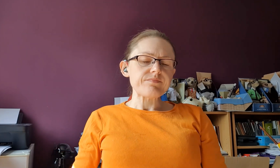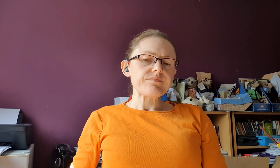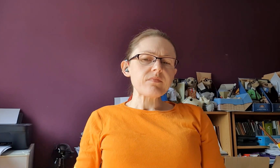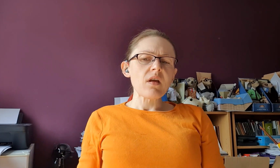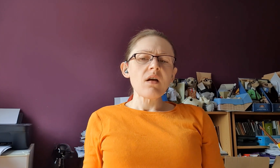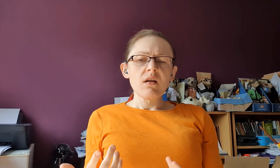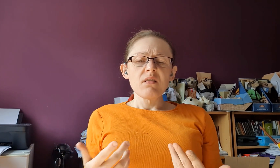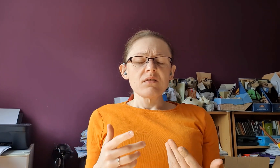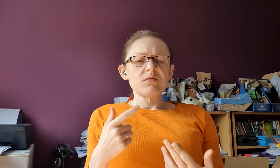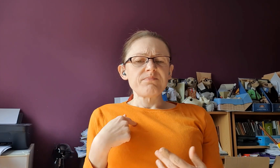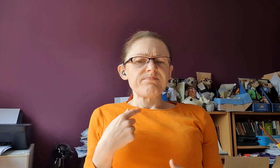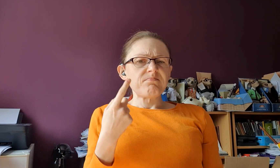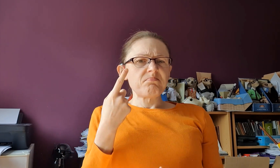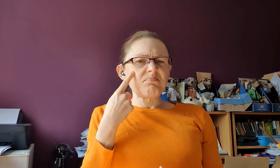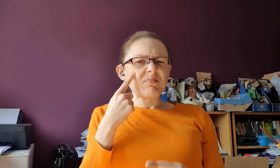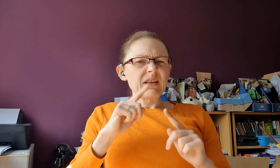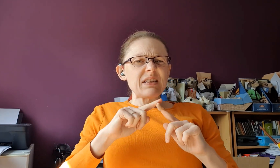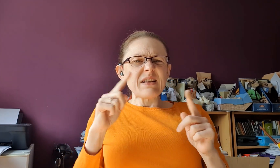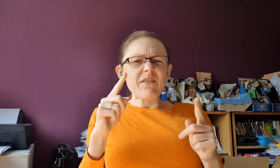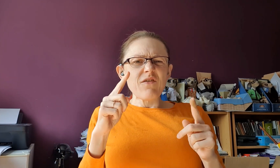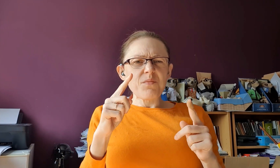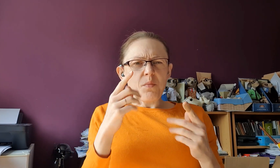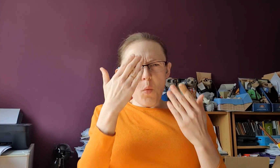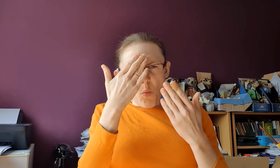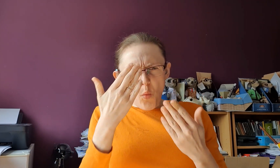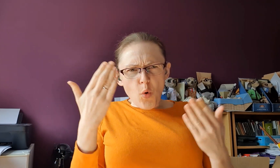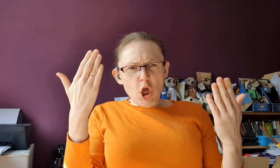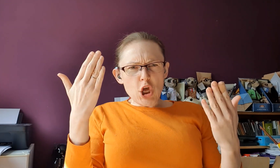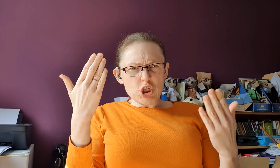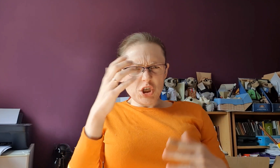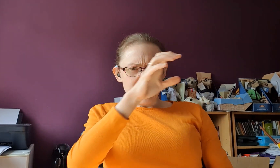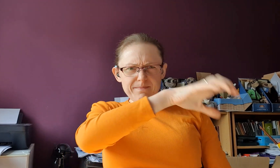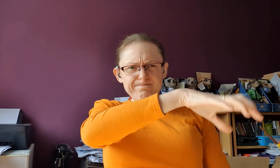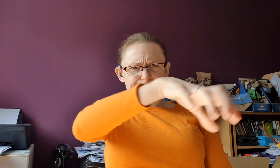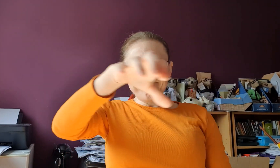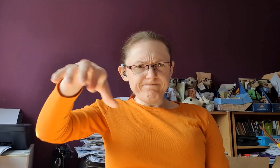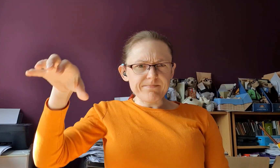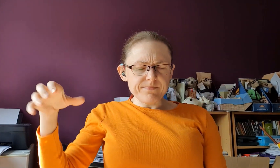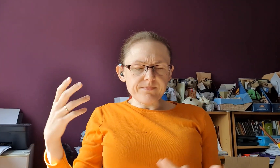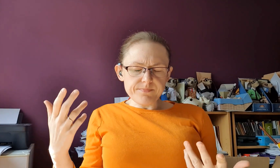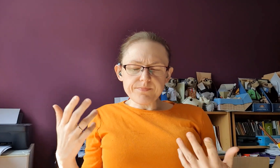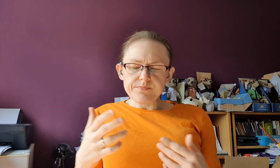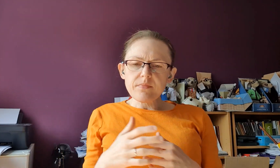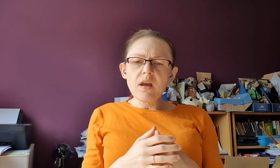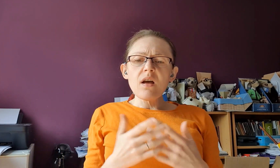So, to look at different worship venues.